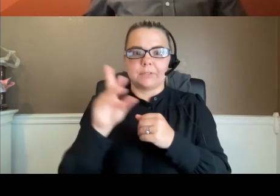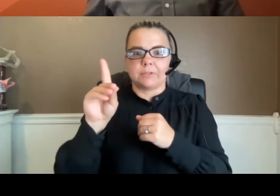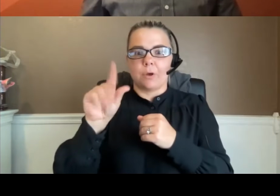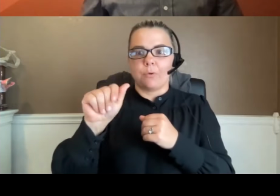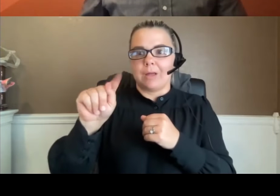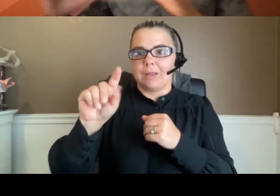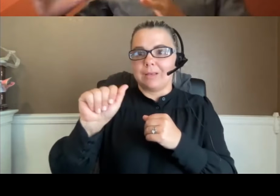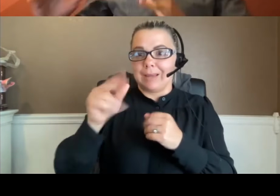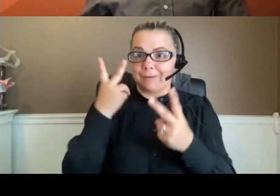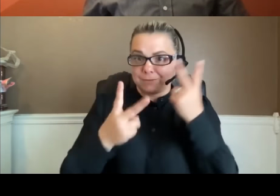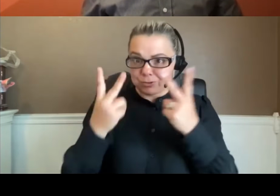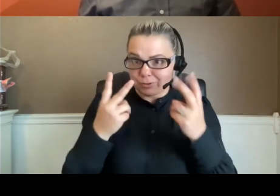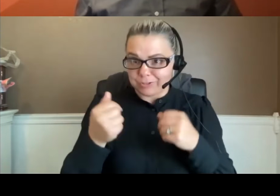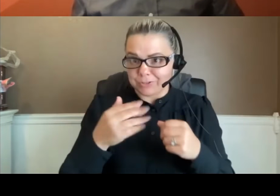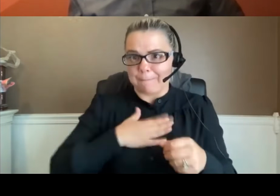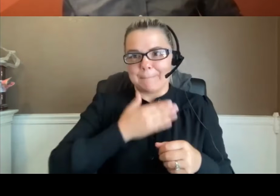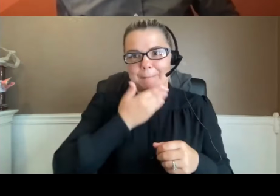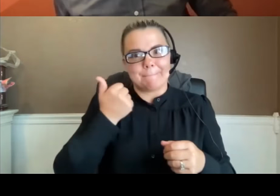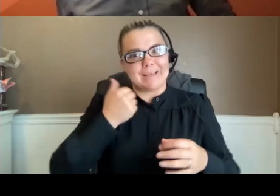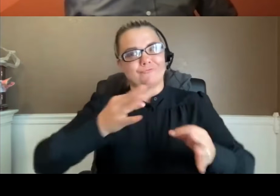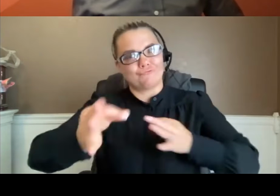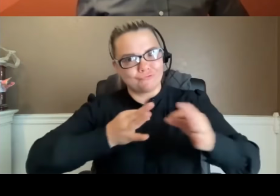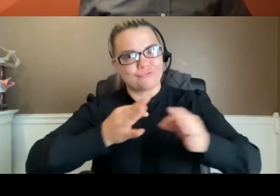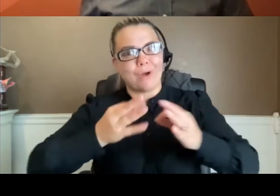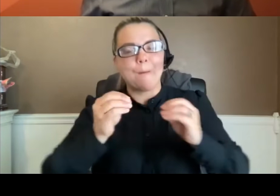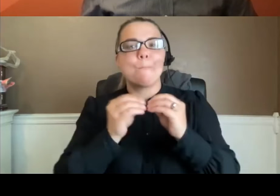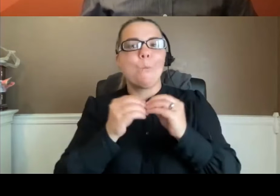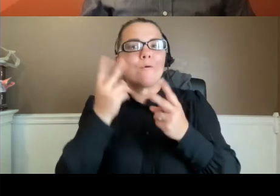going to do my best to describe some of the more visual slides here so that everybody